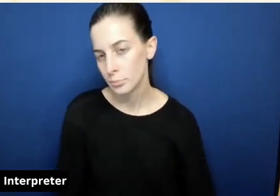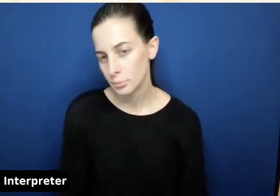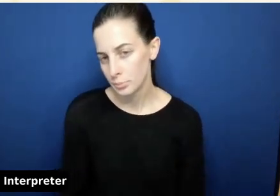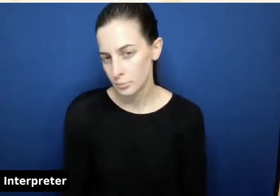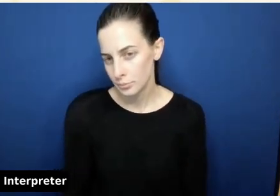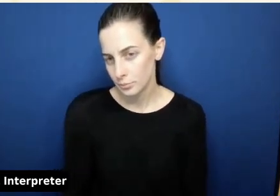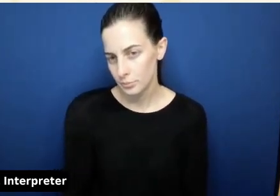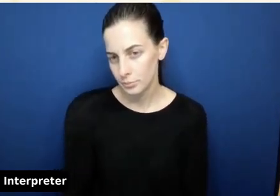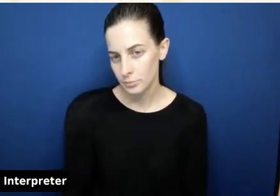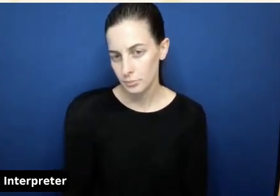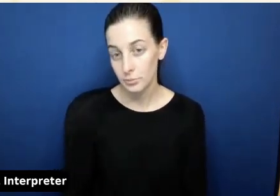Thank you.